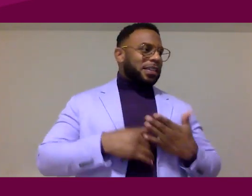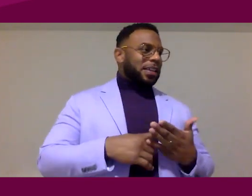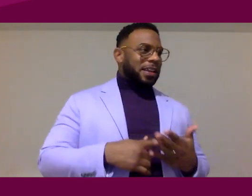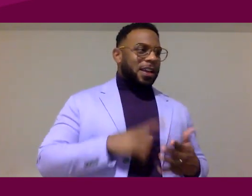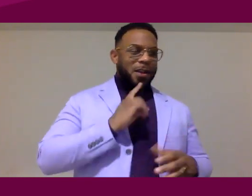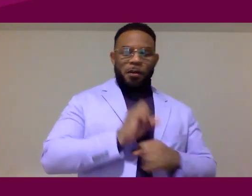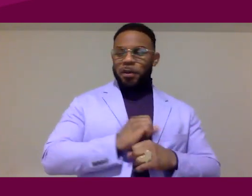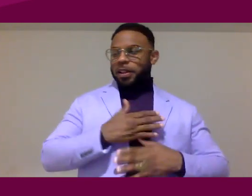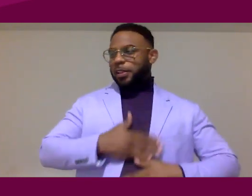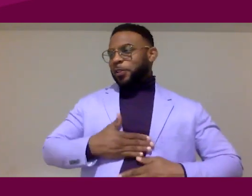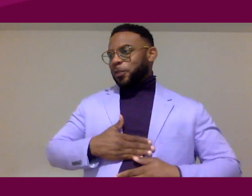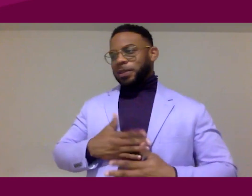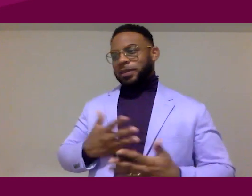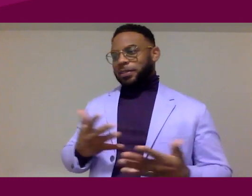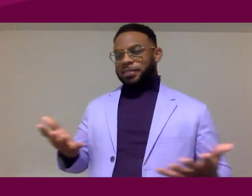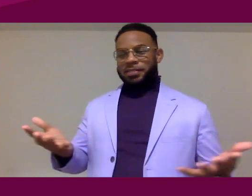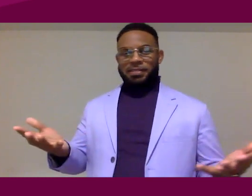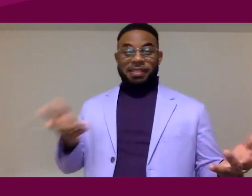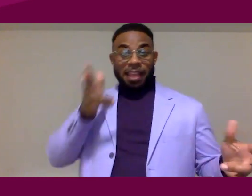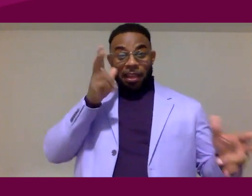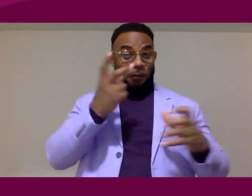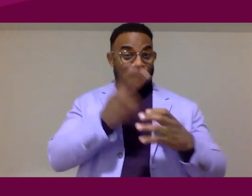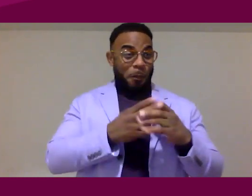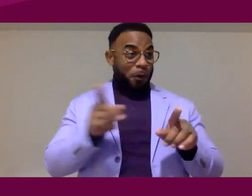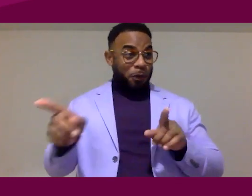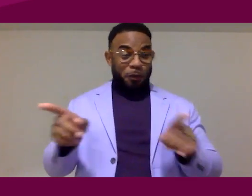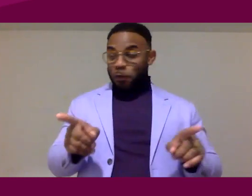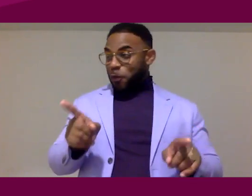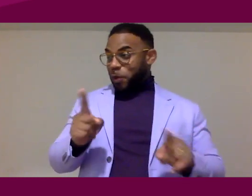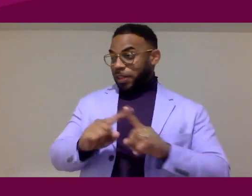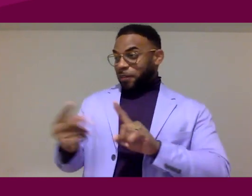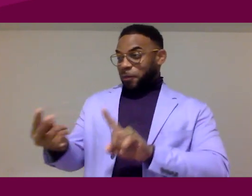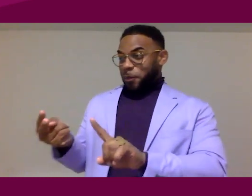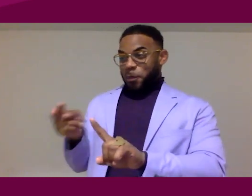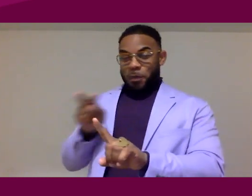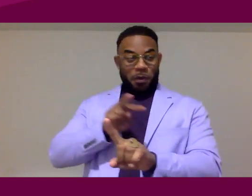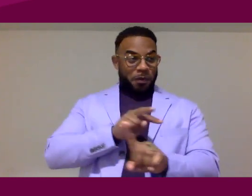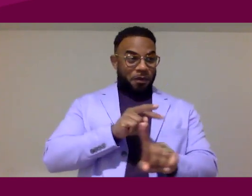I really enjoyed just hearing from both of you your different perspectives, having worked